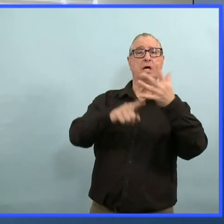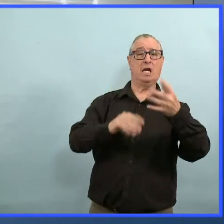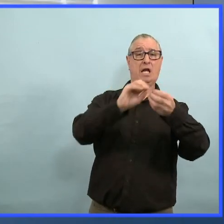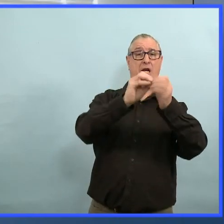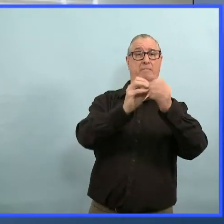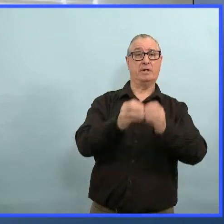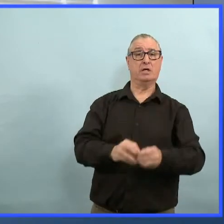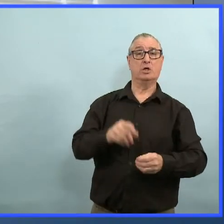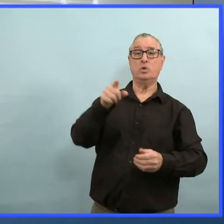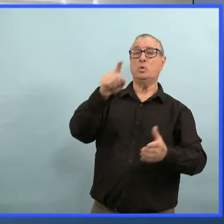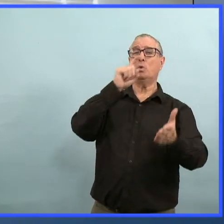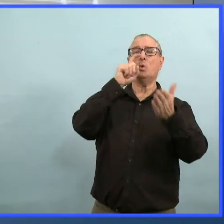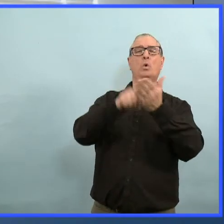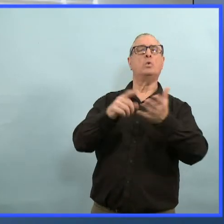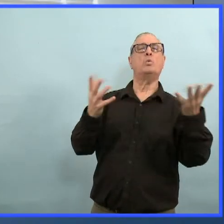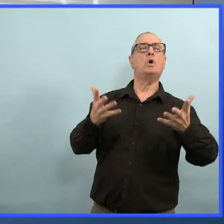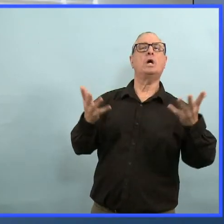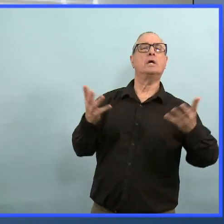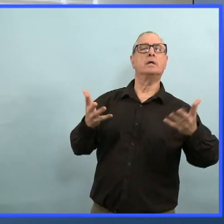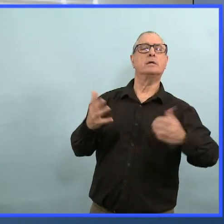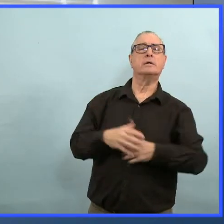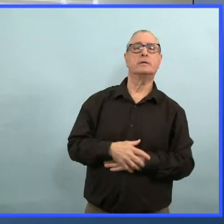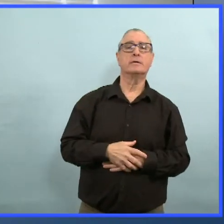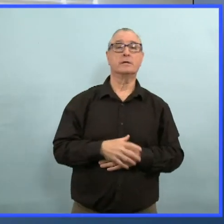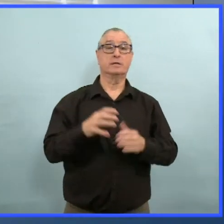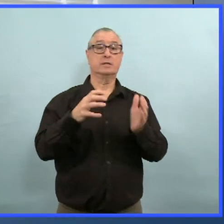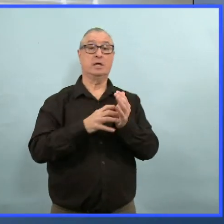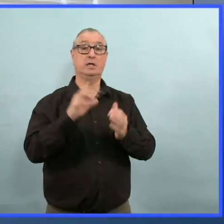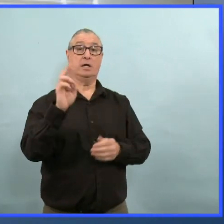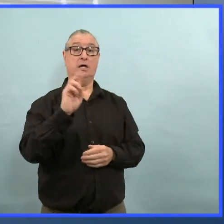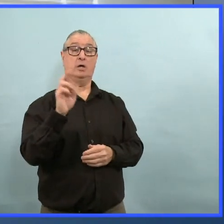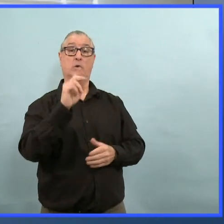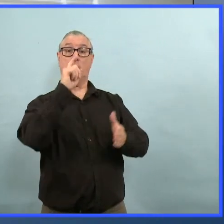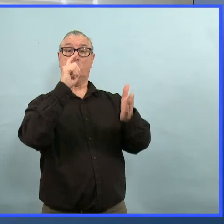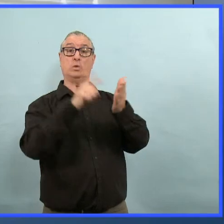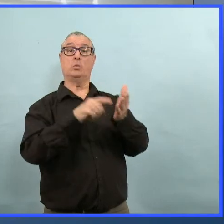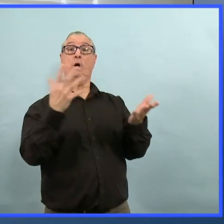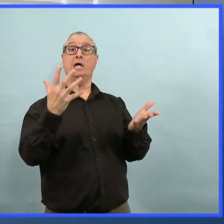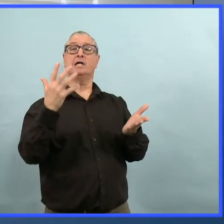so we see overall with the case counts uh we're seeing a decline uh overall uh